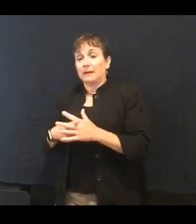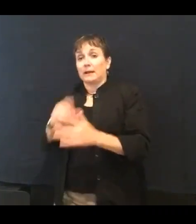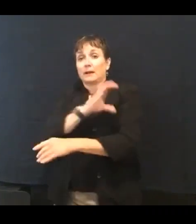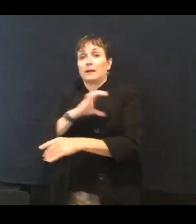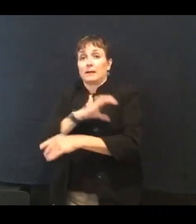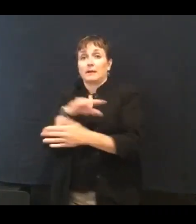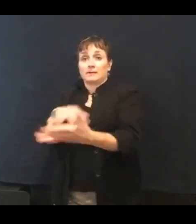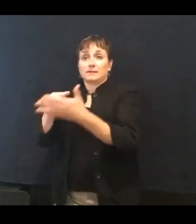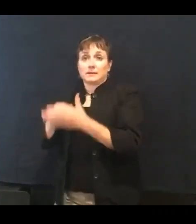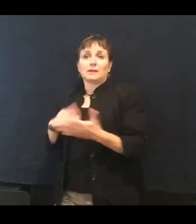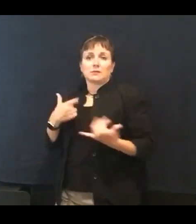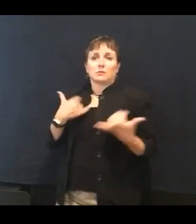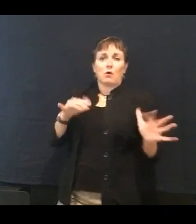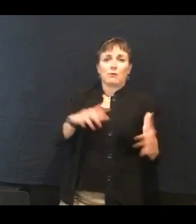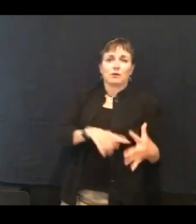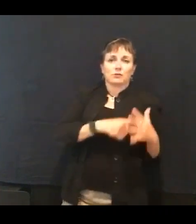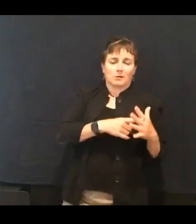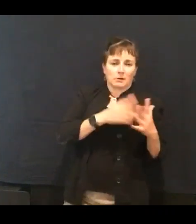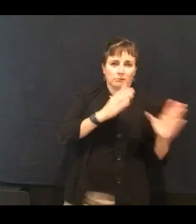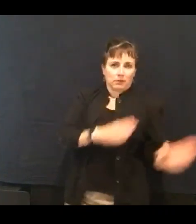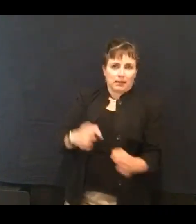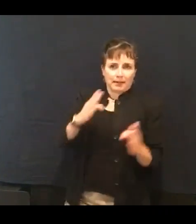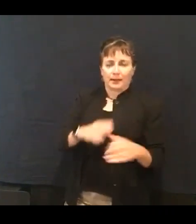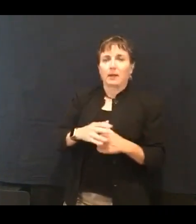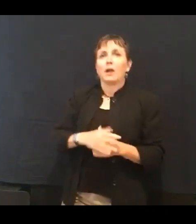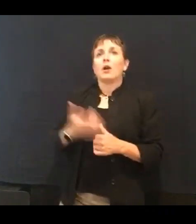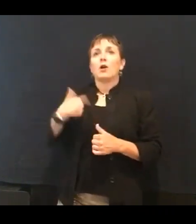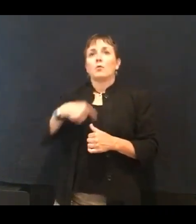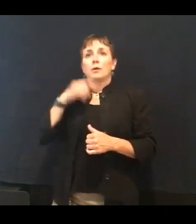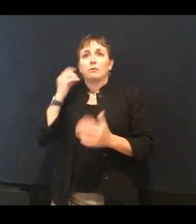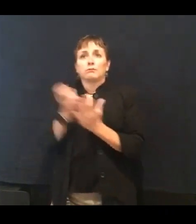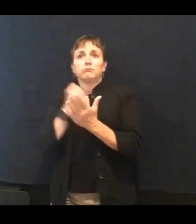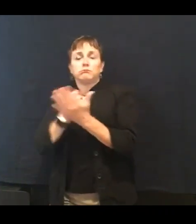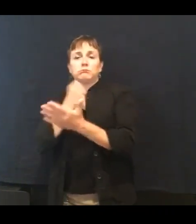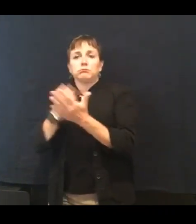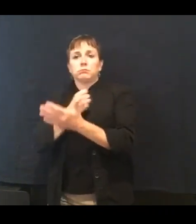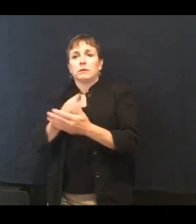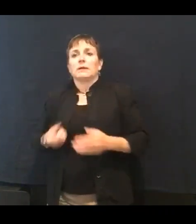We will continue to optimize and scale up material production of BF844